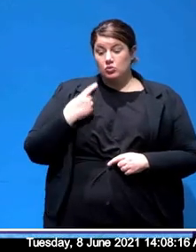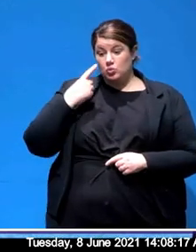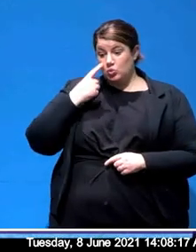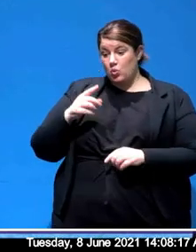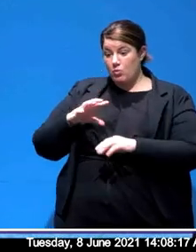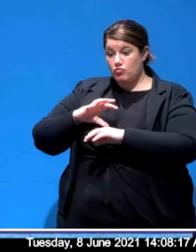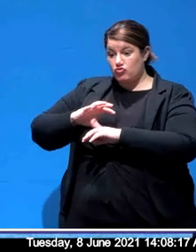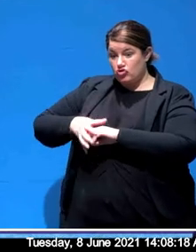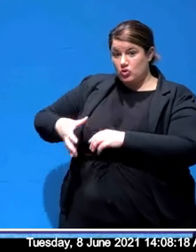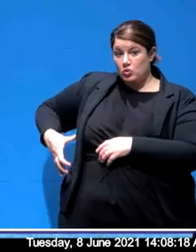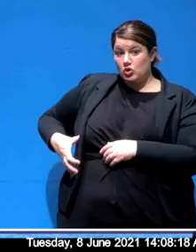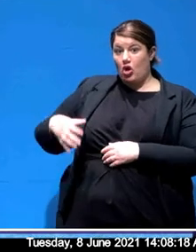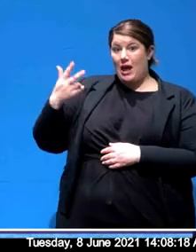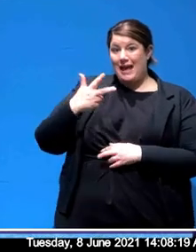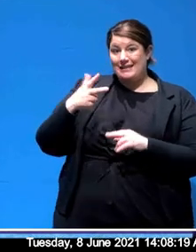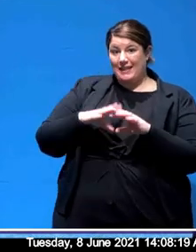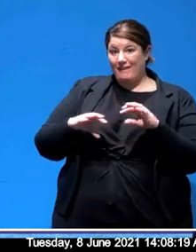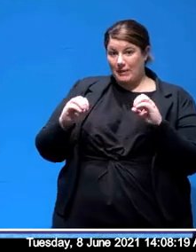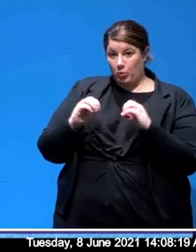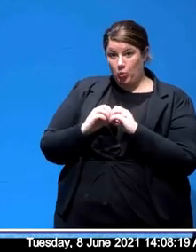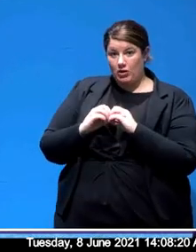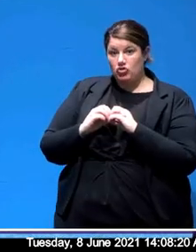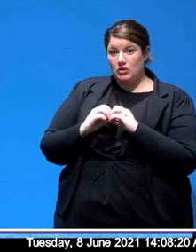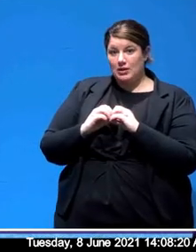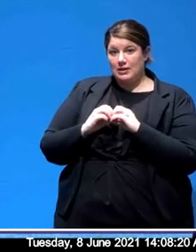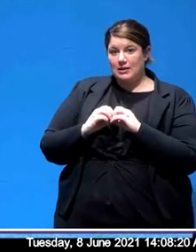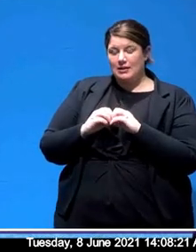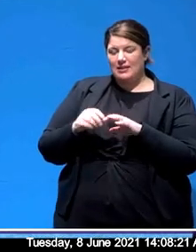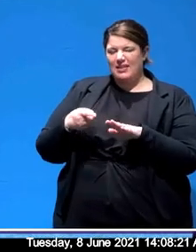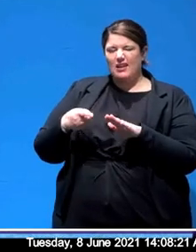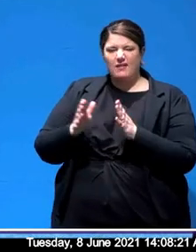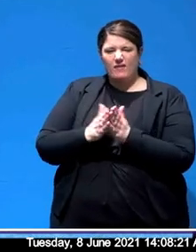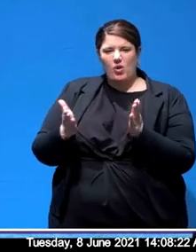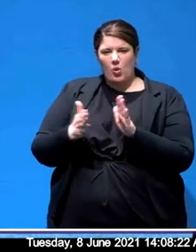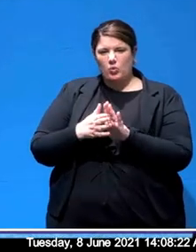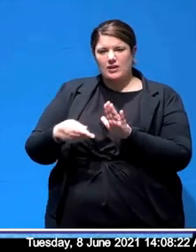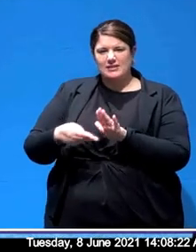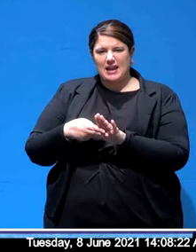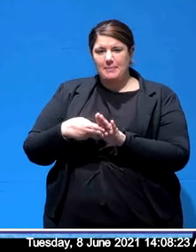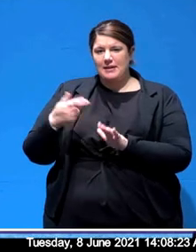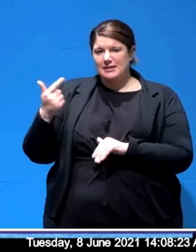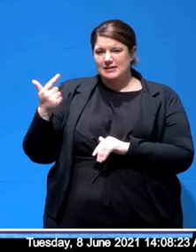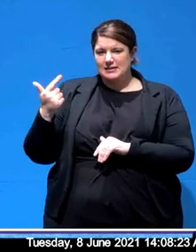perhaps the witness could be shown tab 72 at hearing bundle B, which is